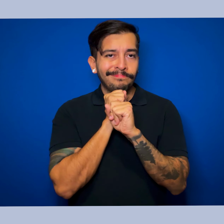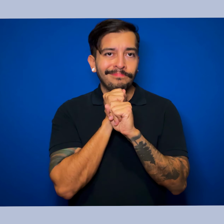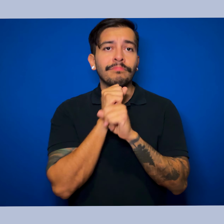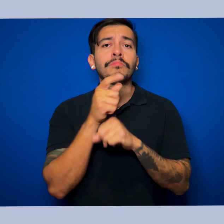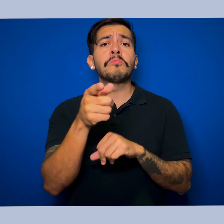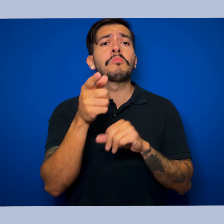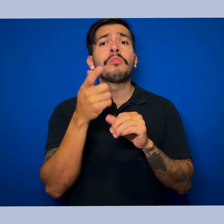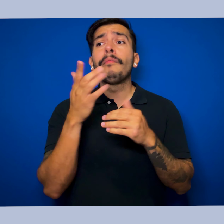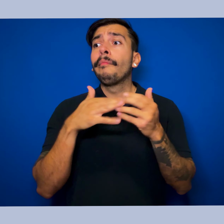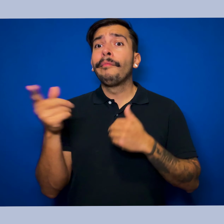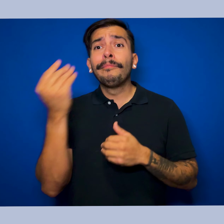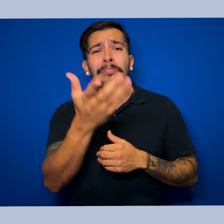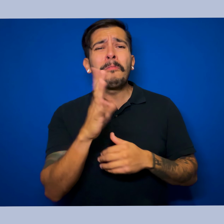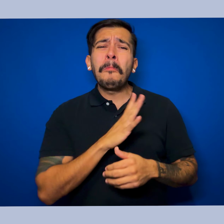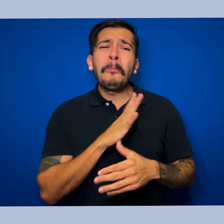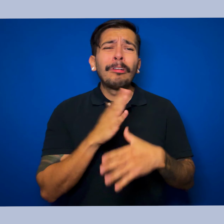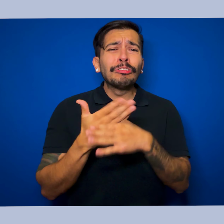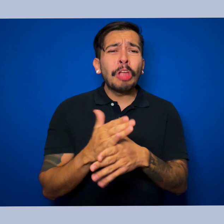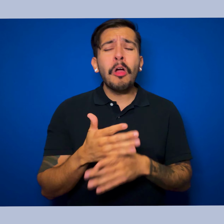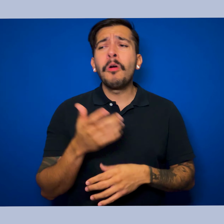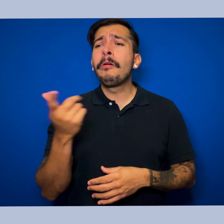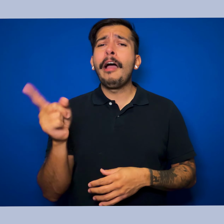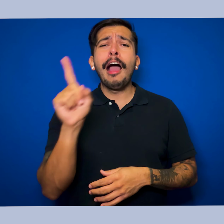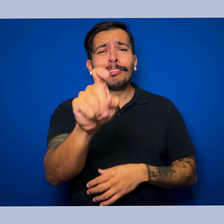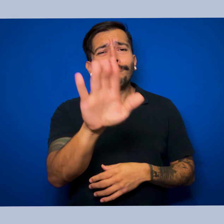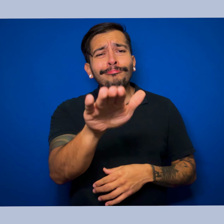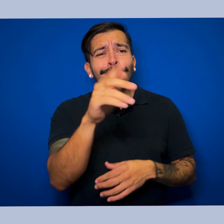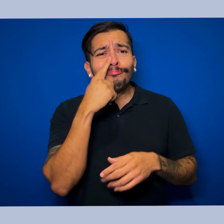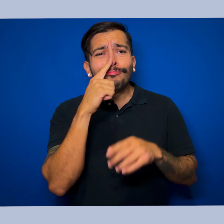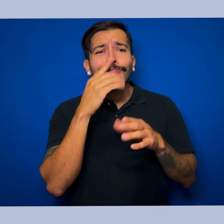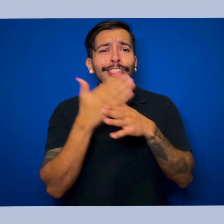says you're okay with sharing, or even if they asked you to share.